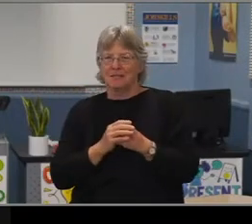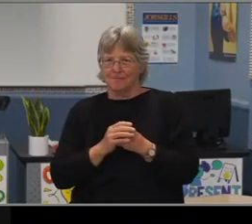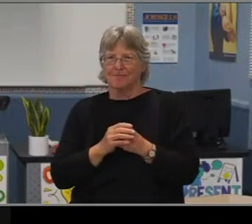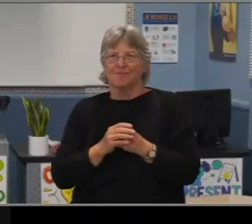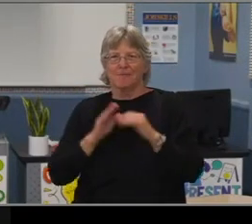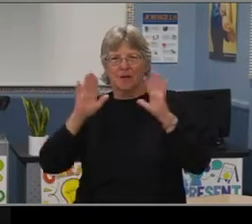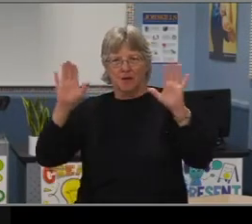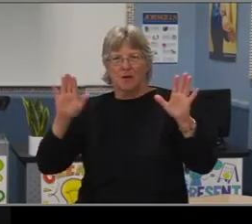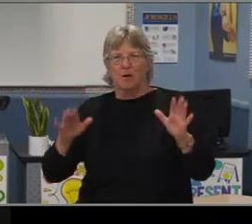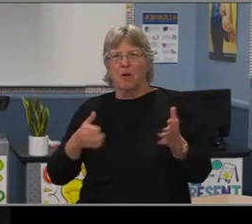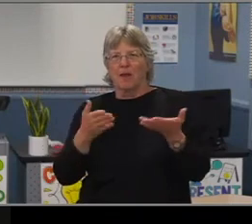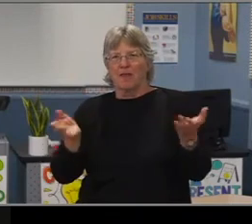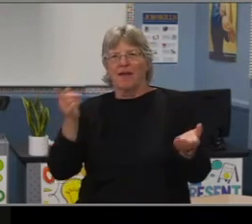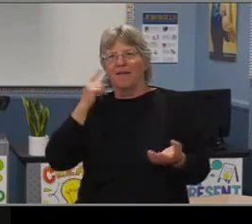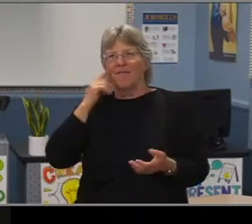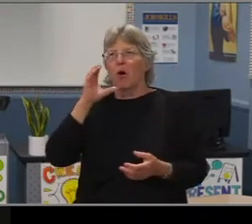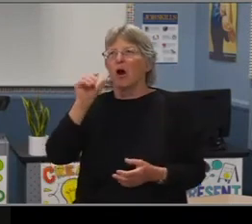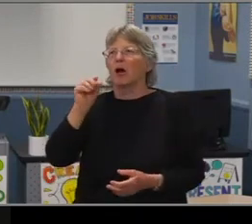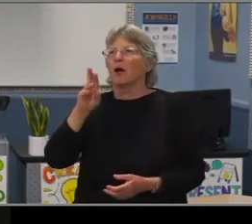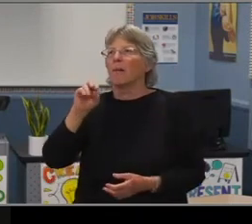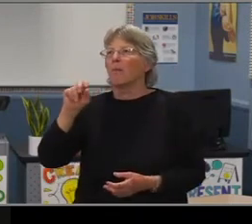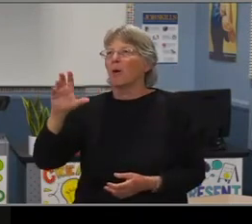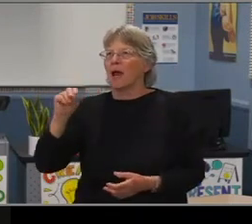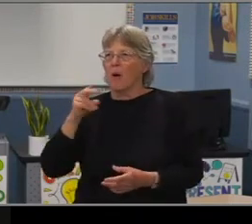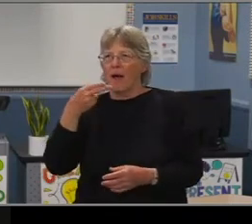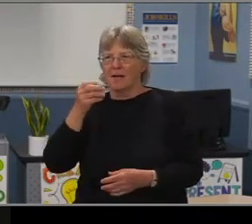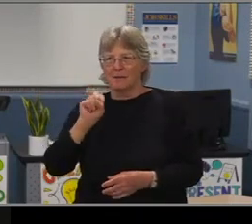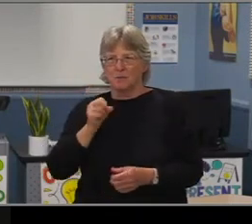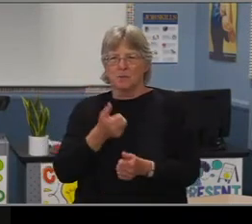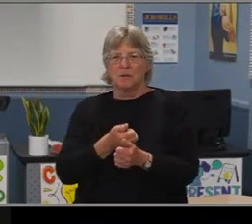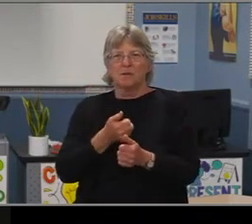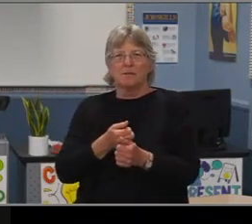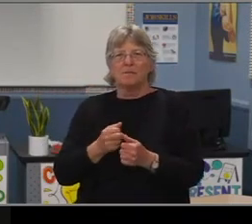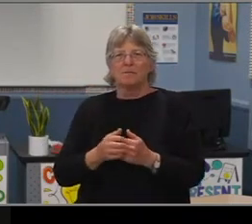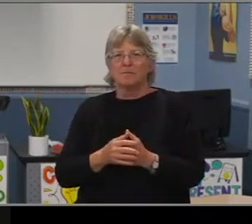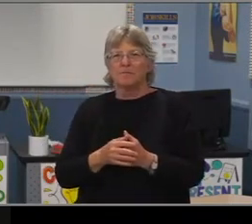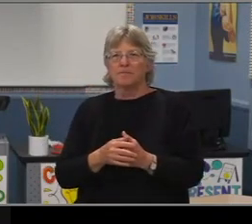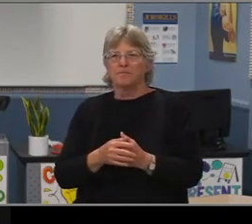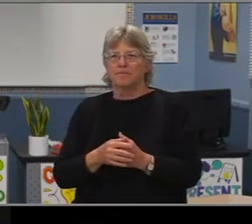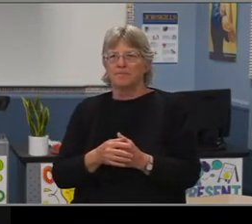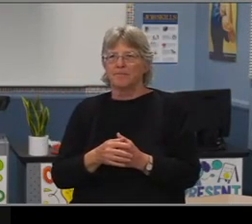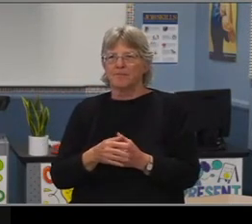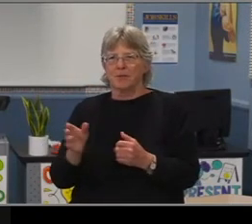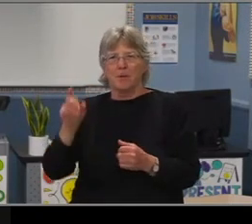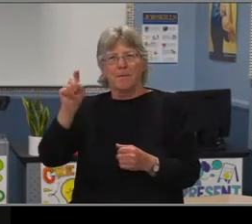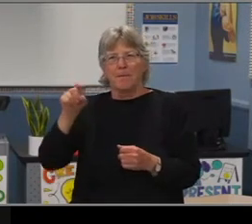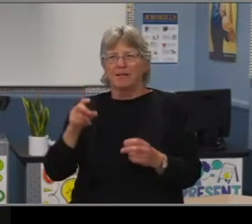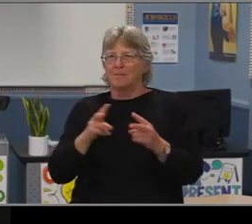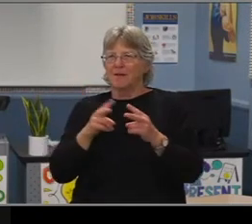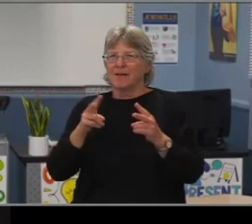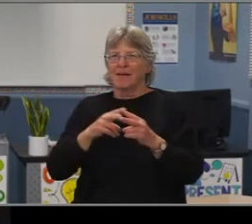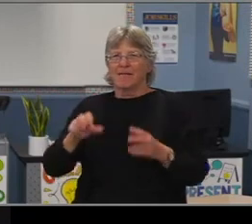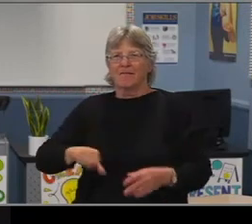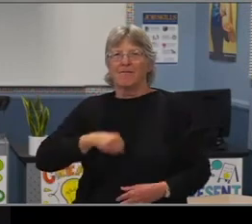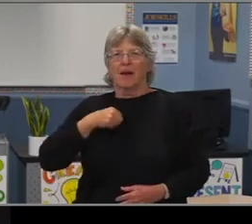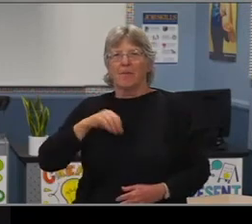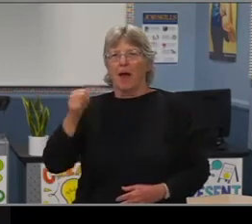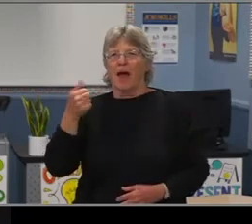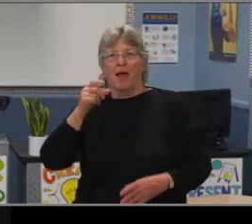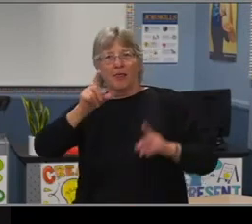to Cabrillo High School and I tell you so proud. Do we have other questions, I think,